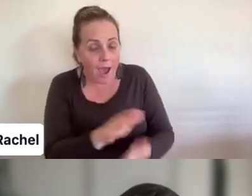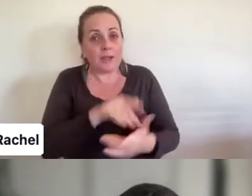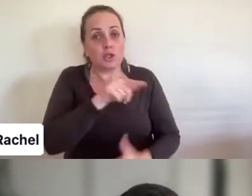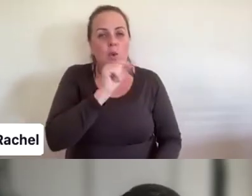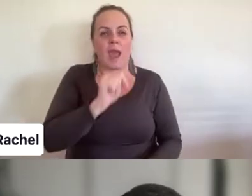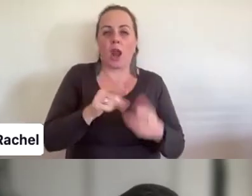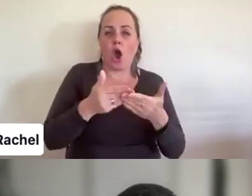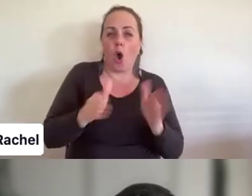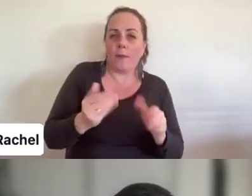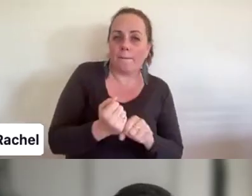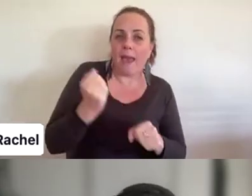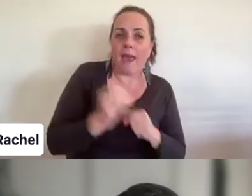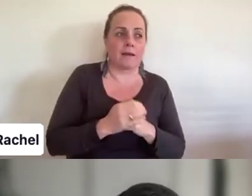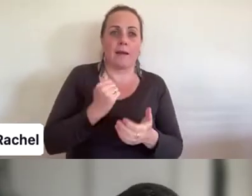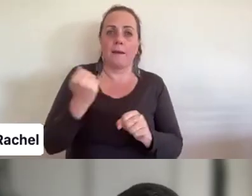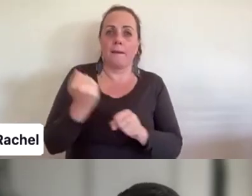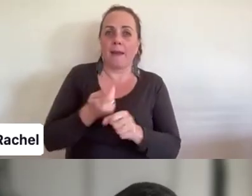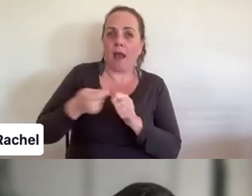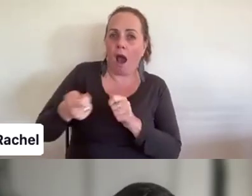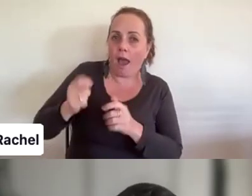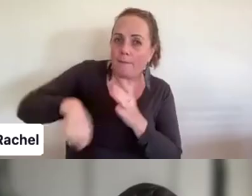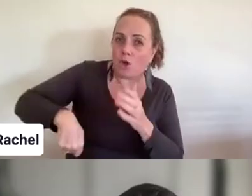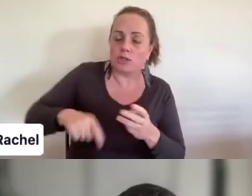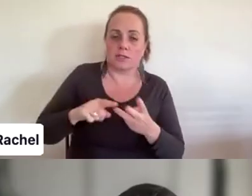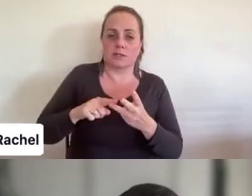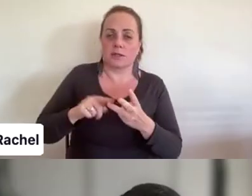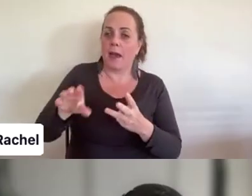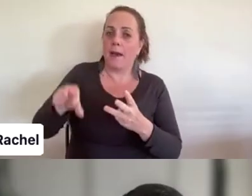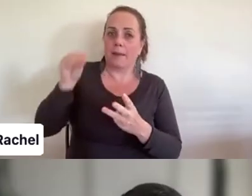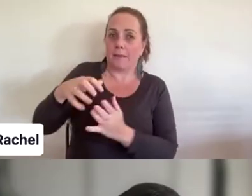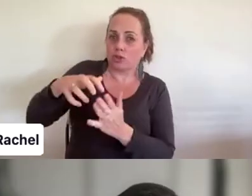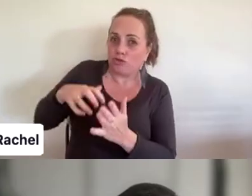make hire purchases, pick up prescriptions, and that's all true; but I think it's important to